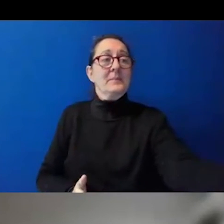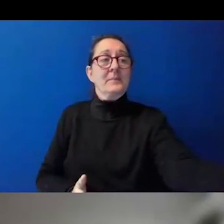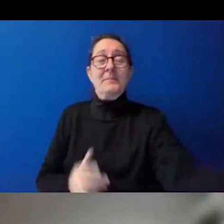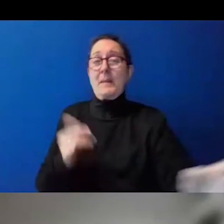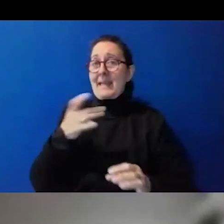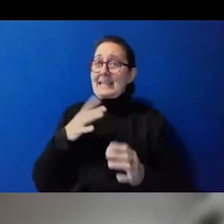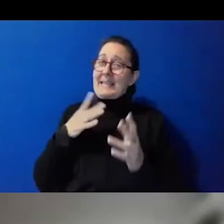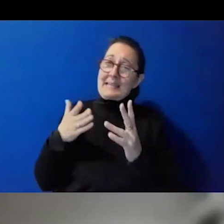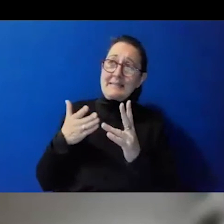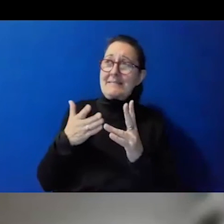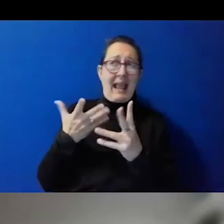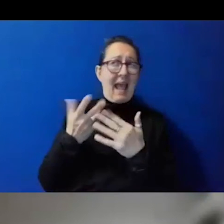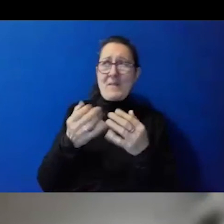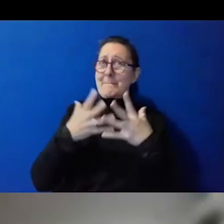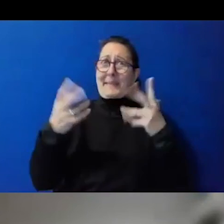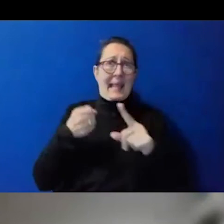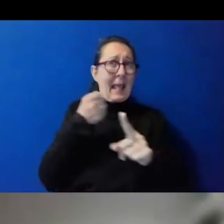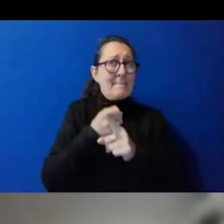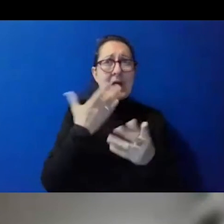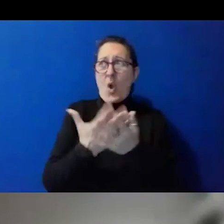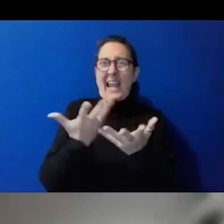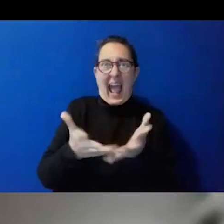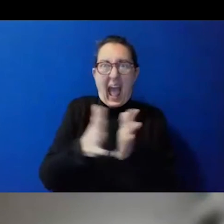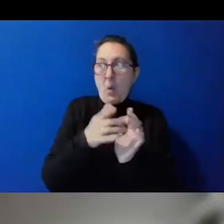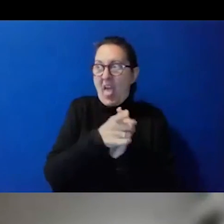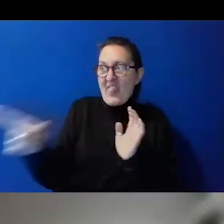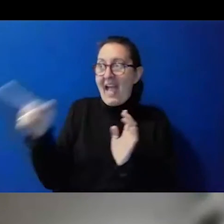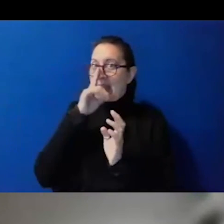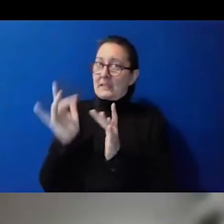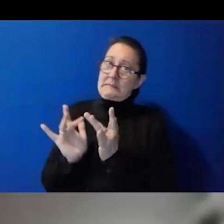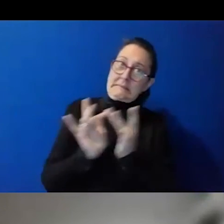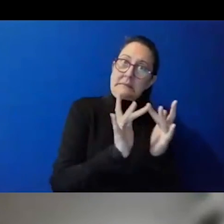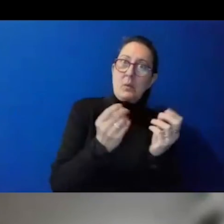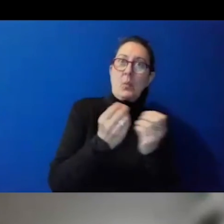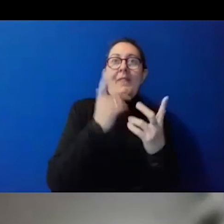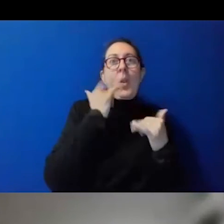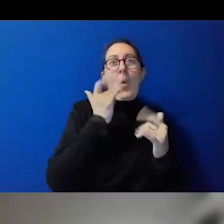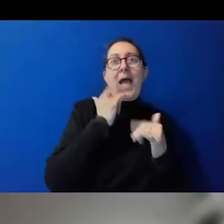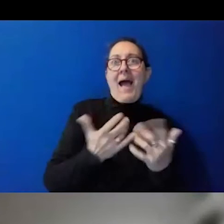have a lot of services that um are trying to help make sure that people can get that assistance and